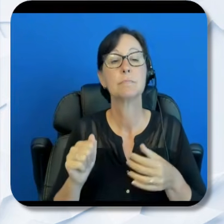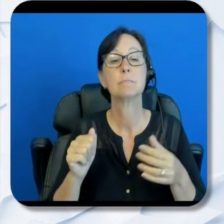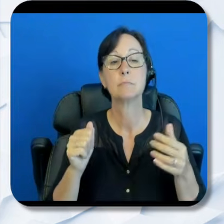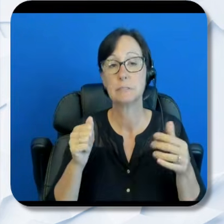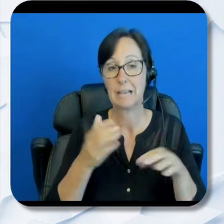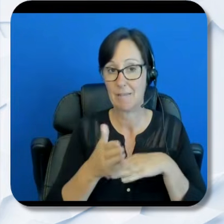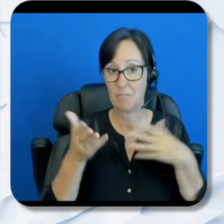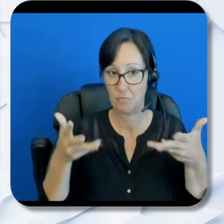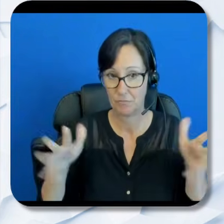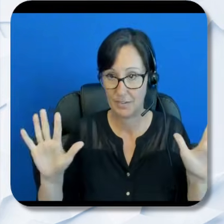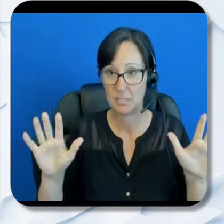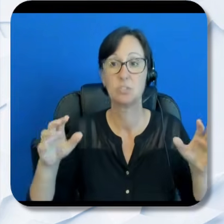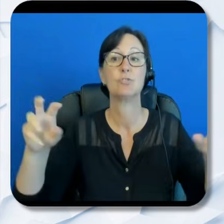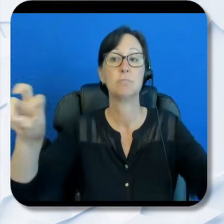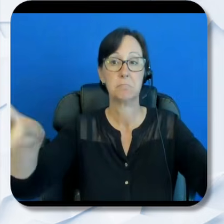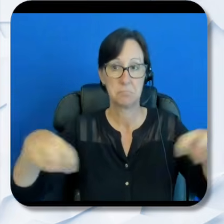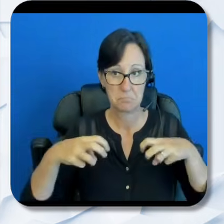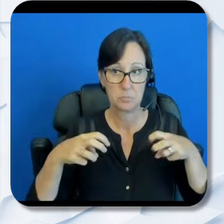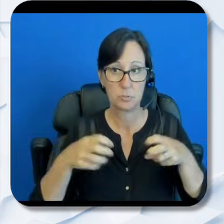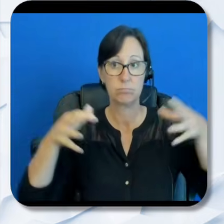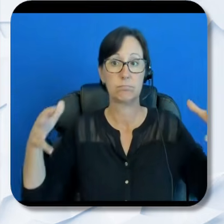we're gonna transition back to the main group with everyone,